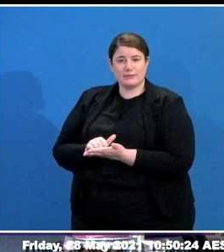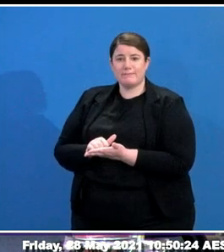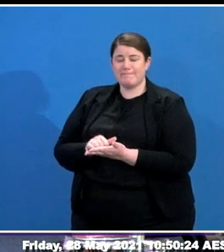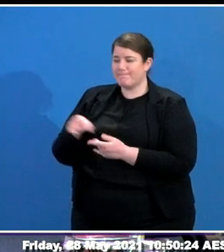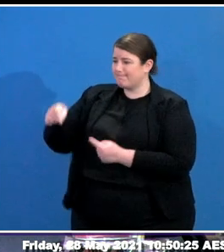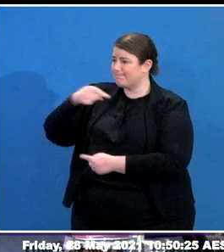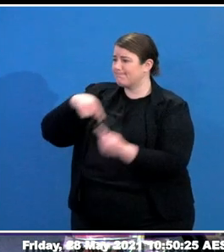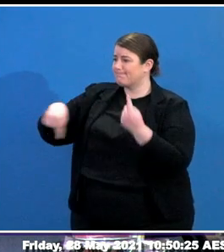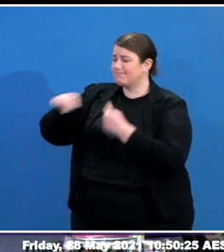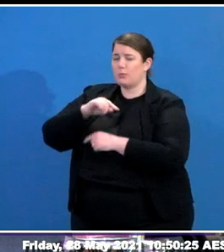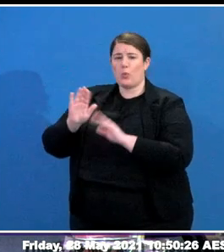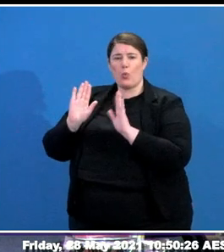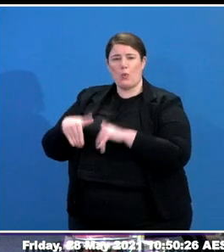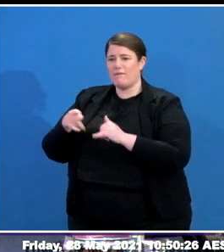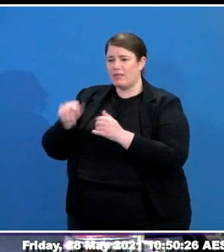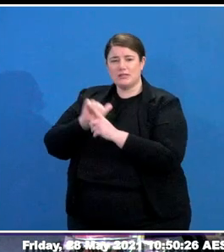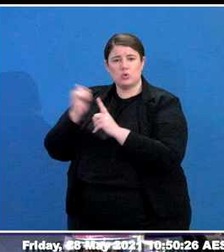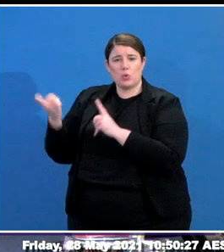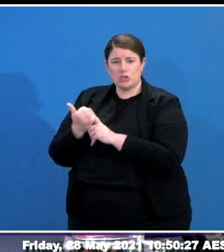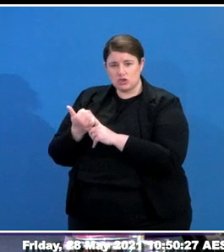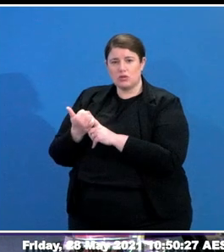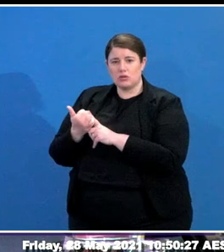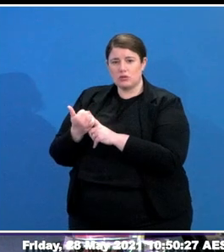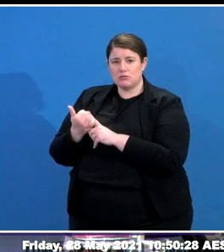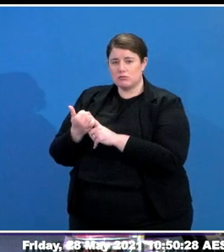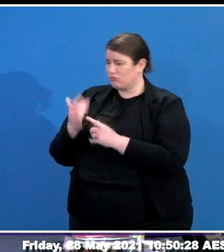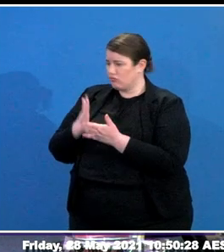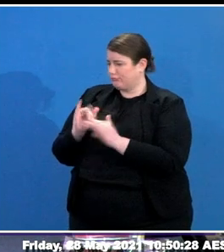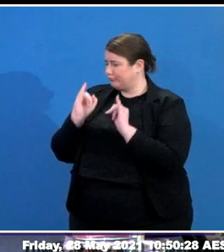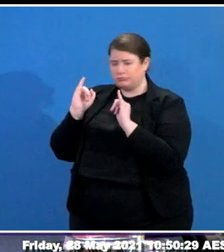nasty situation that was awful towards the clients.